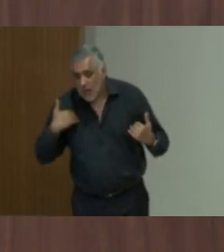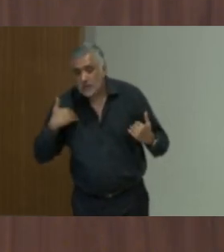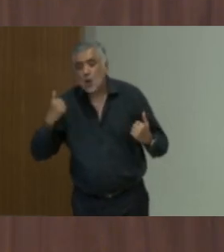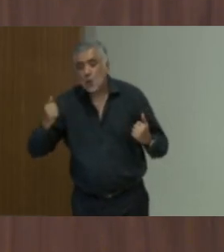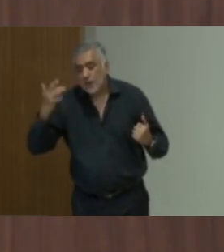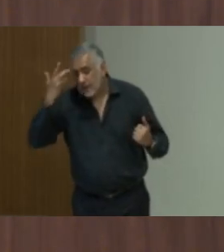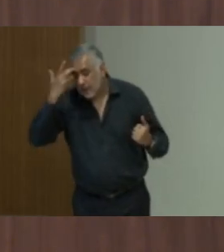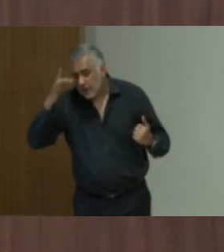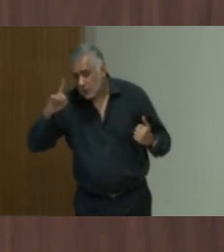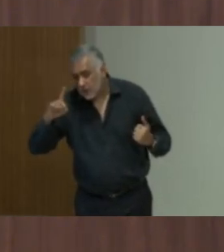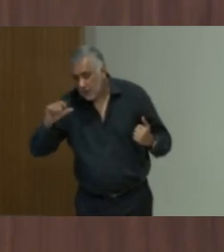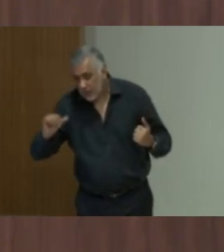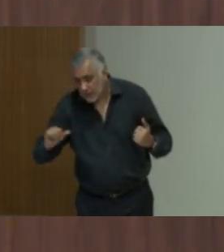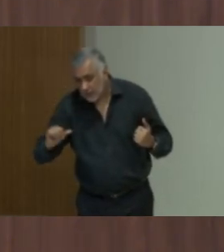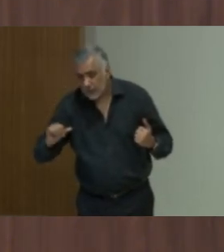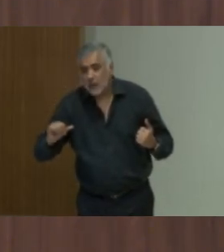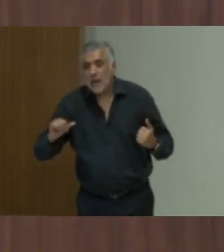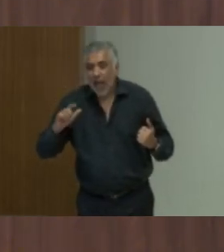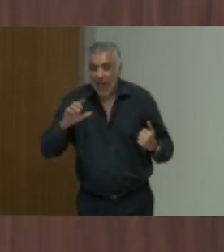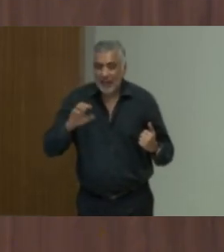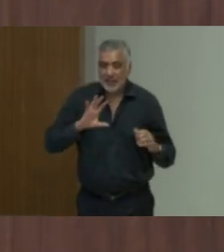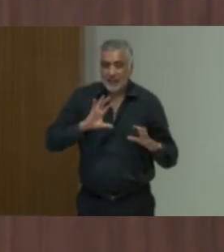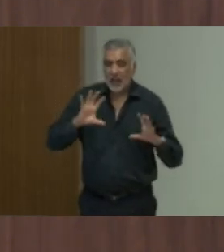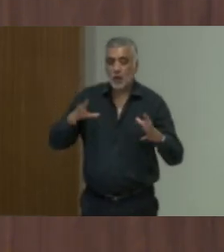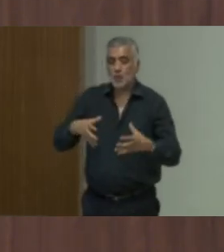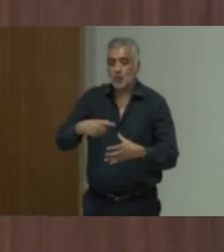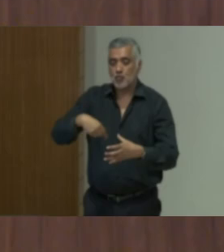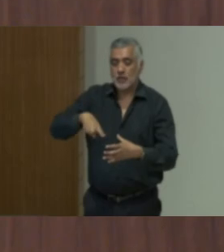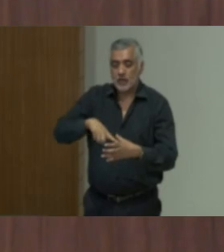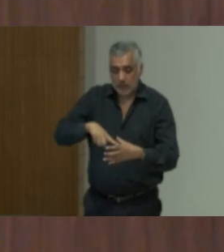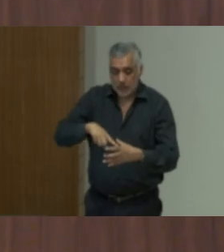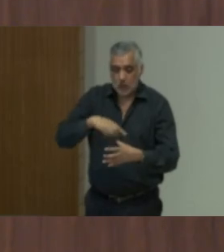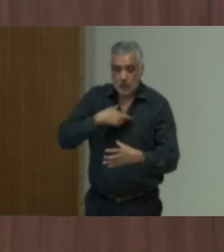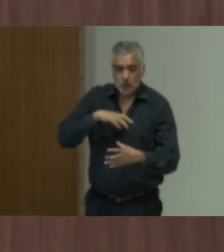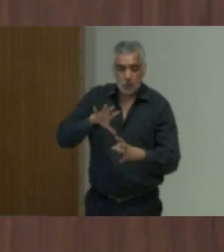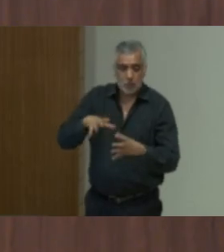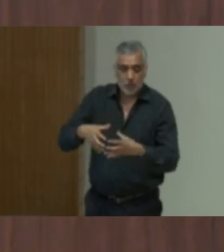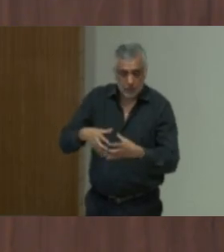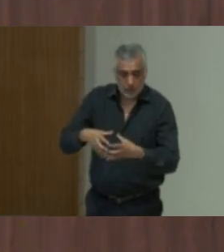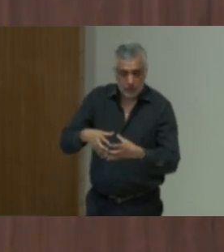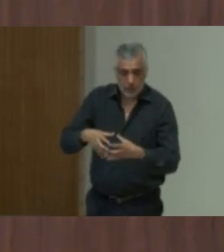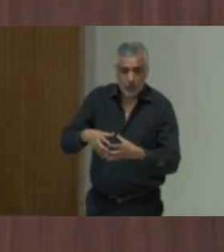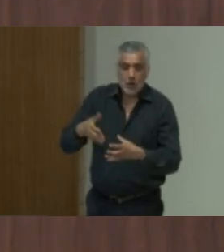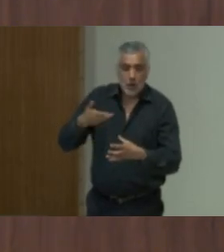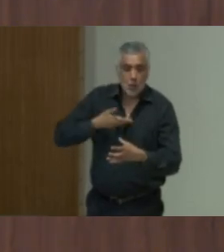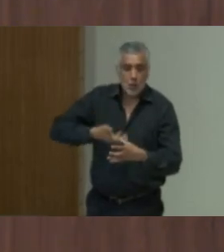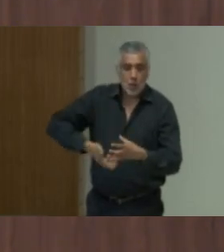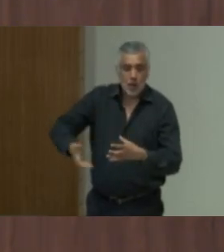in cognitive religions and community for welcome disabled people.